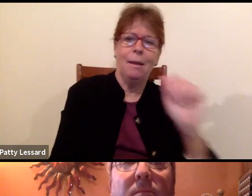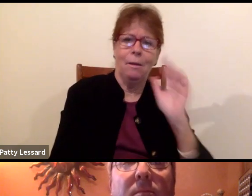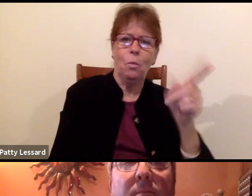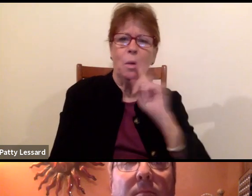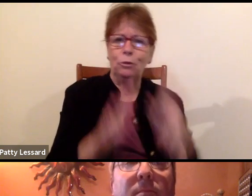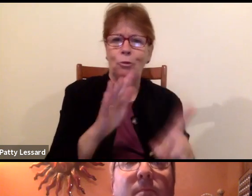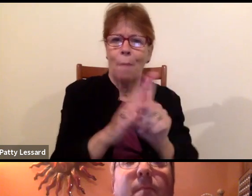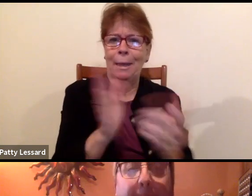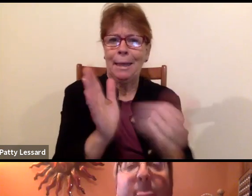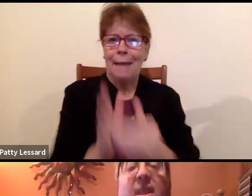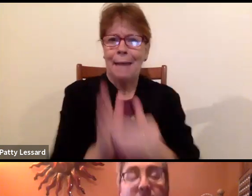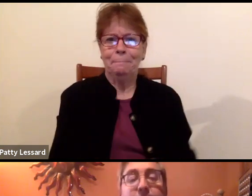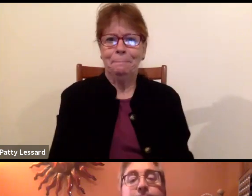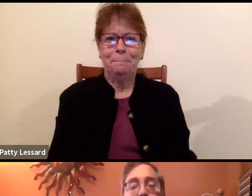I'm going to let you take yourself off of the video.